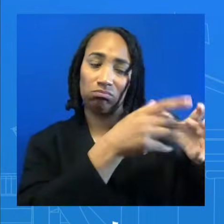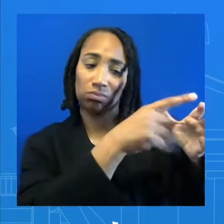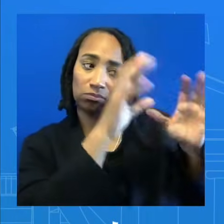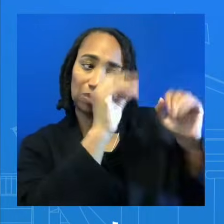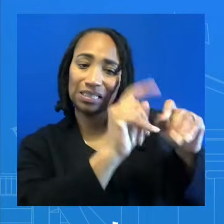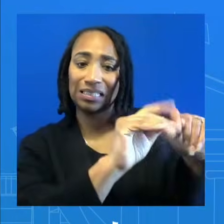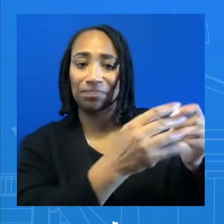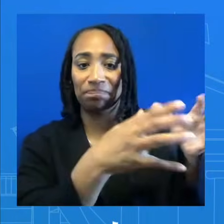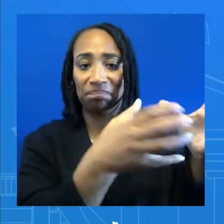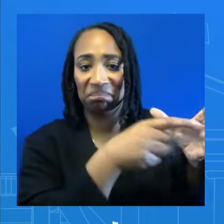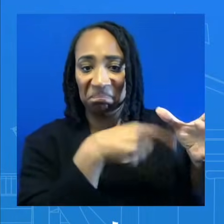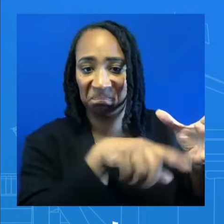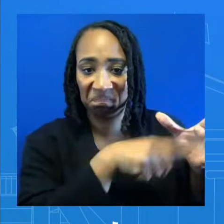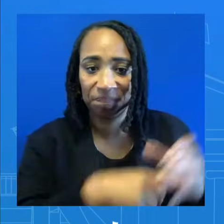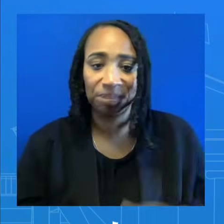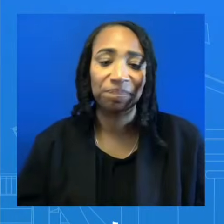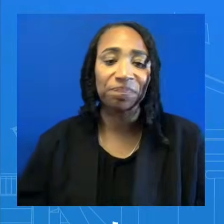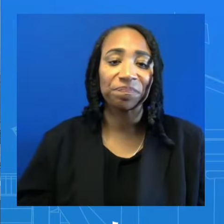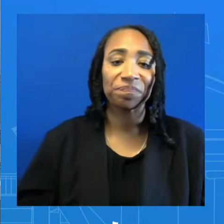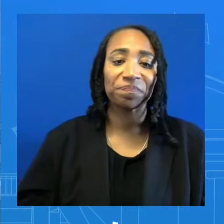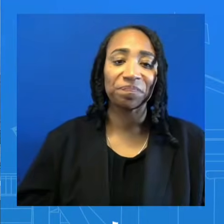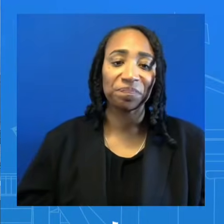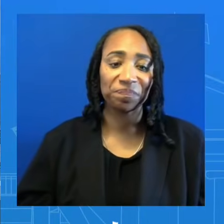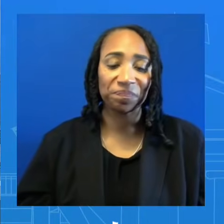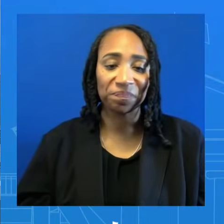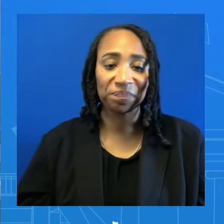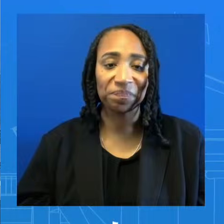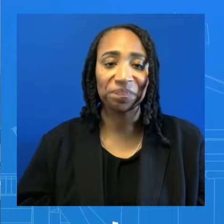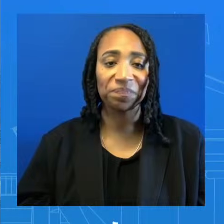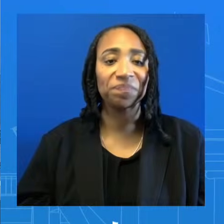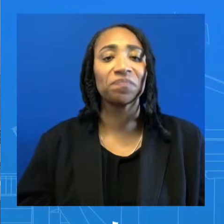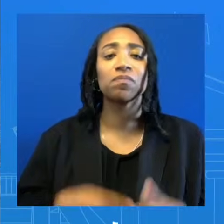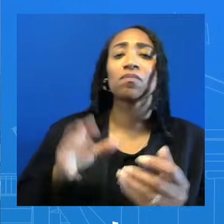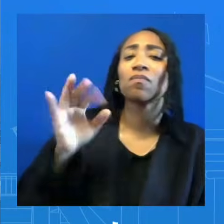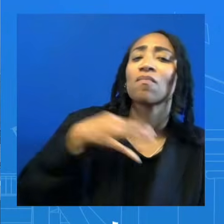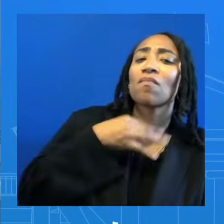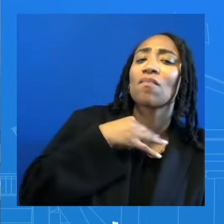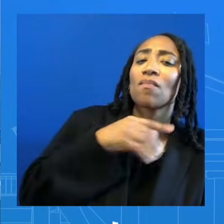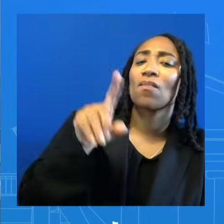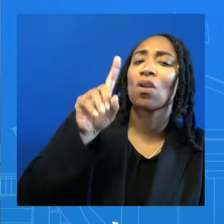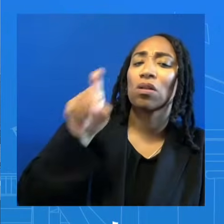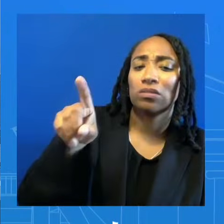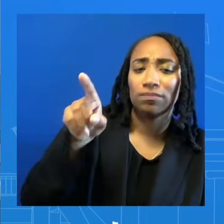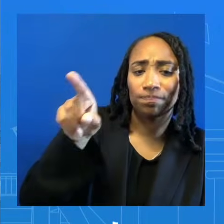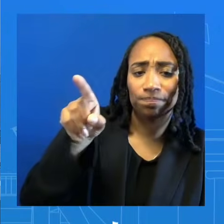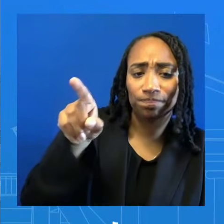During the past clemency actions you were talking about, it seemed like most of the time the recipients were nonviolent,